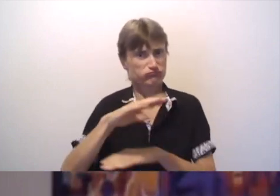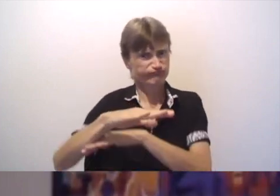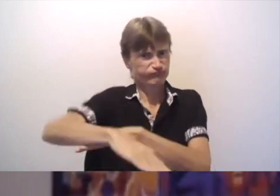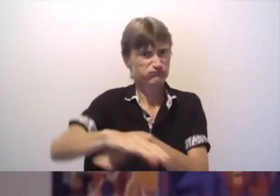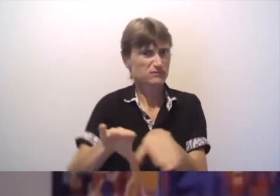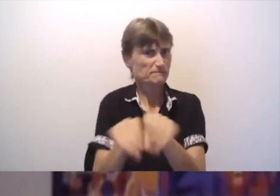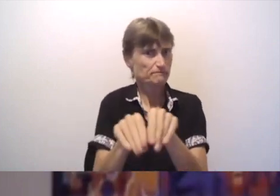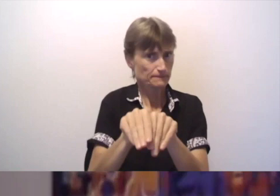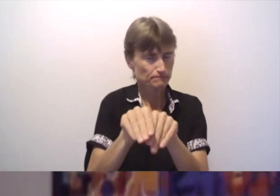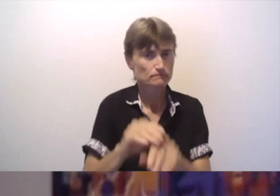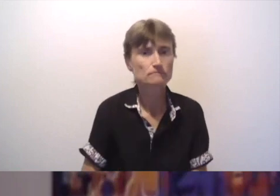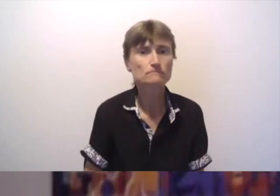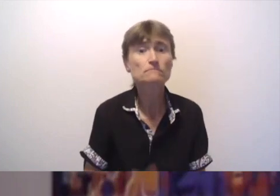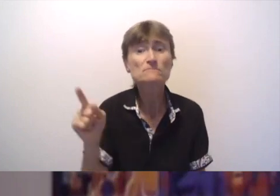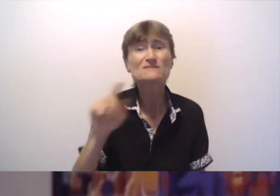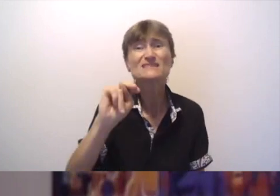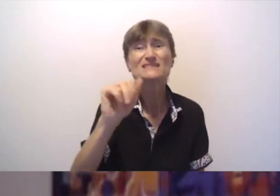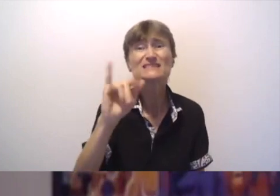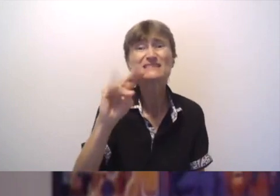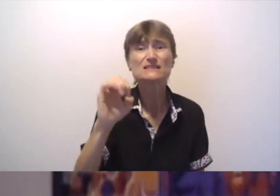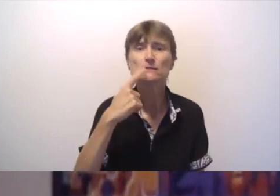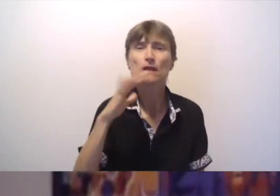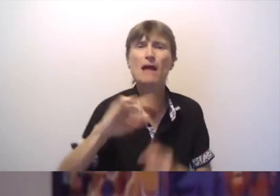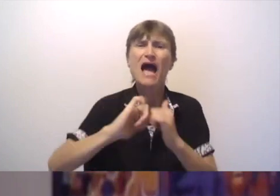her worry is how racism and anti-blackness prevent people from